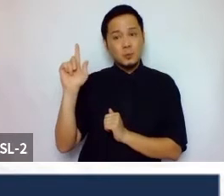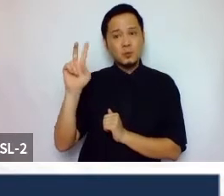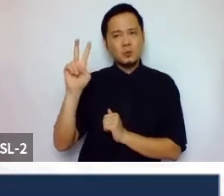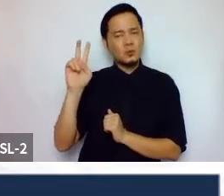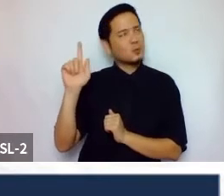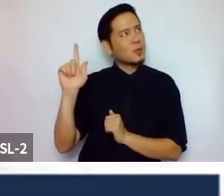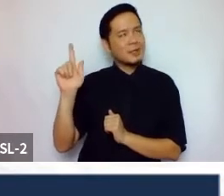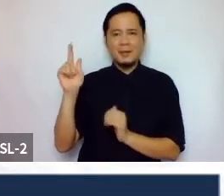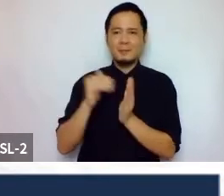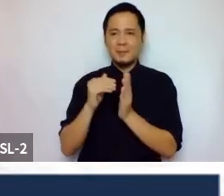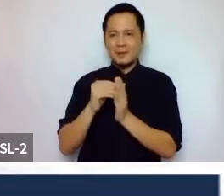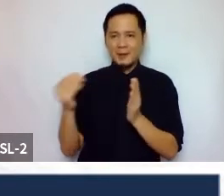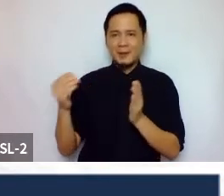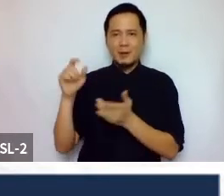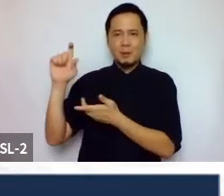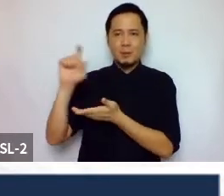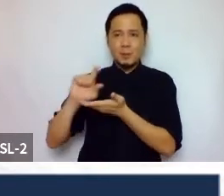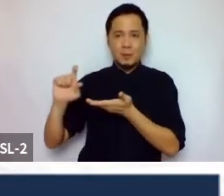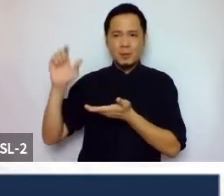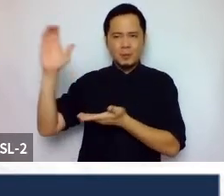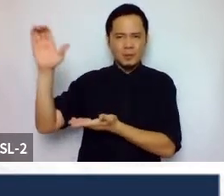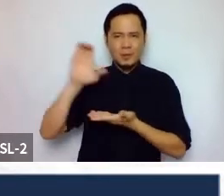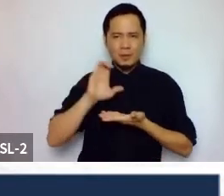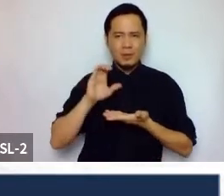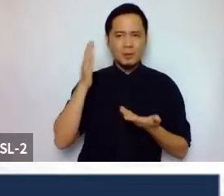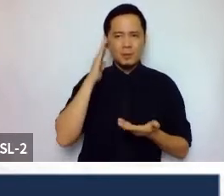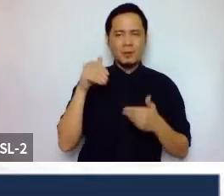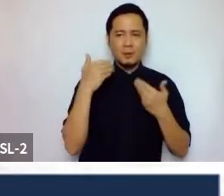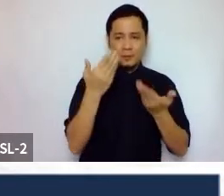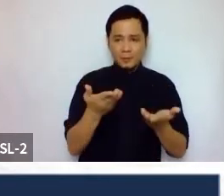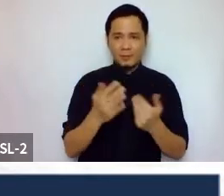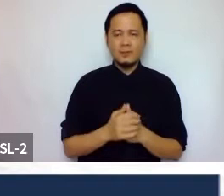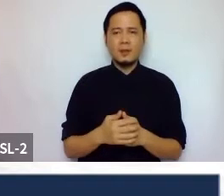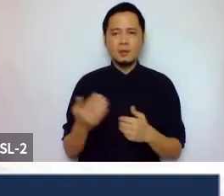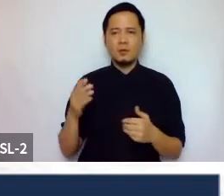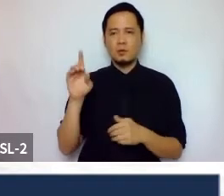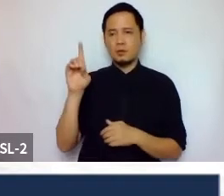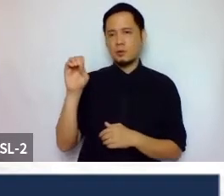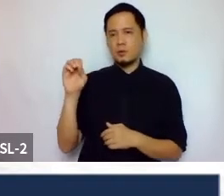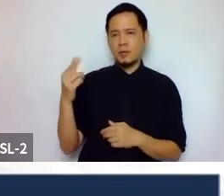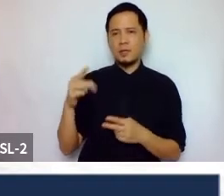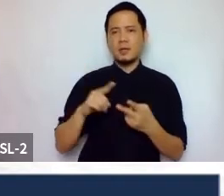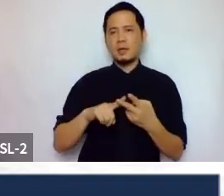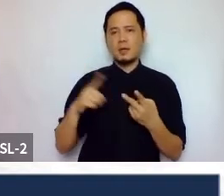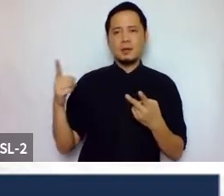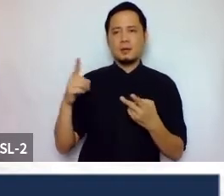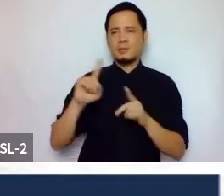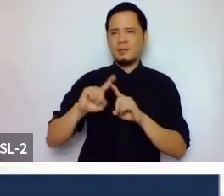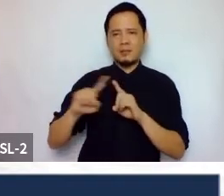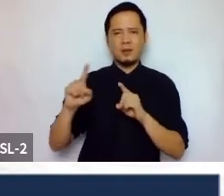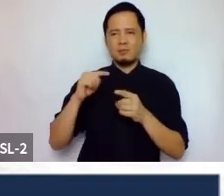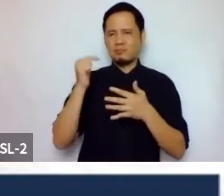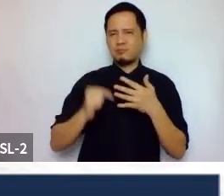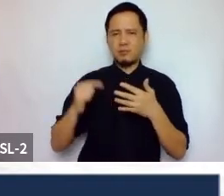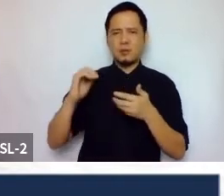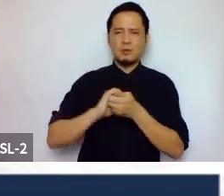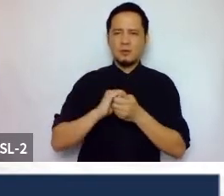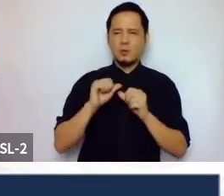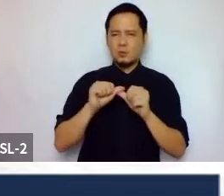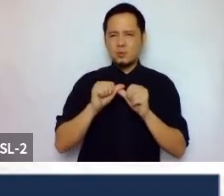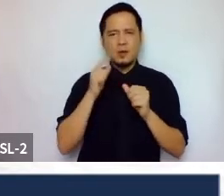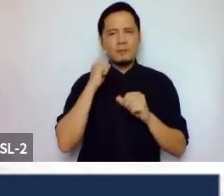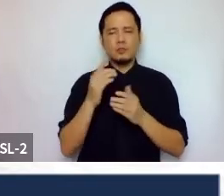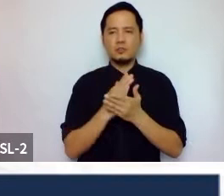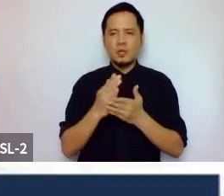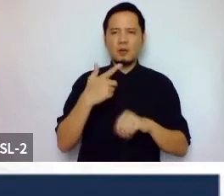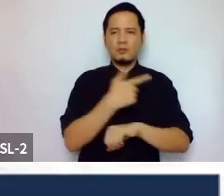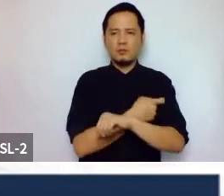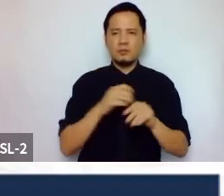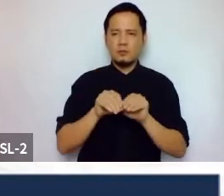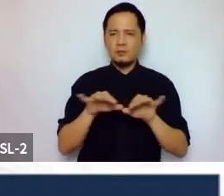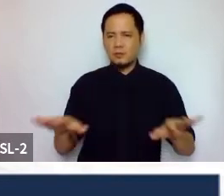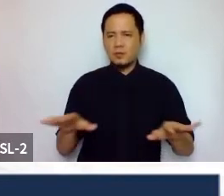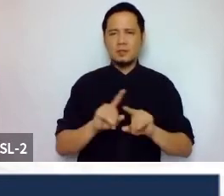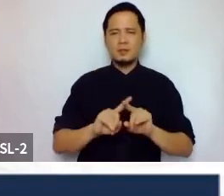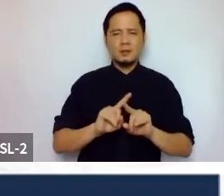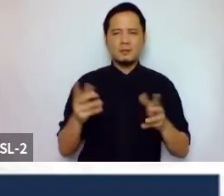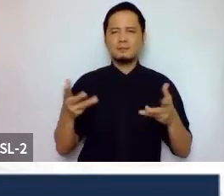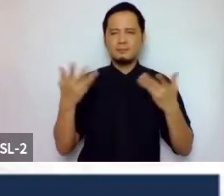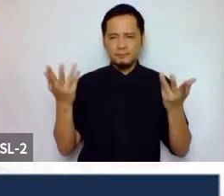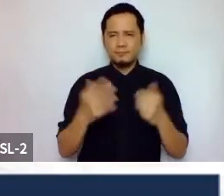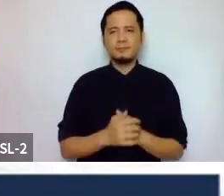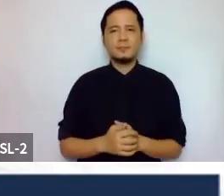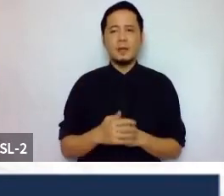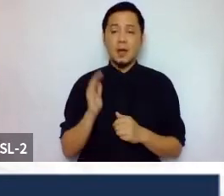So the work of the DOH and the government and the development partners in gathering and rolling out of our vaccination campaigns is continuous.